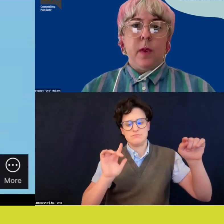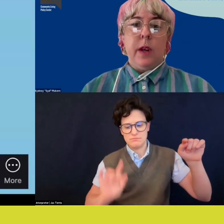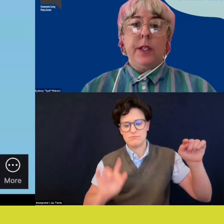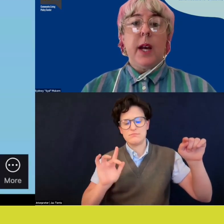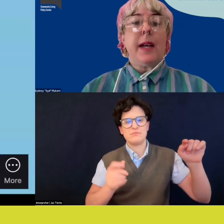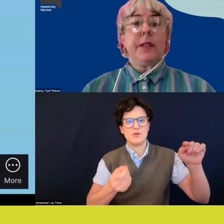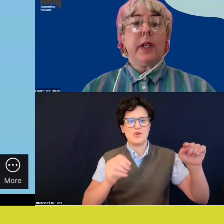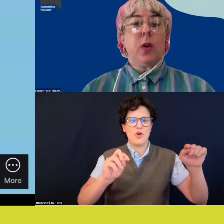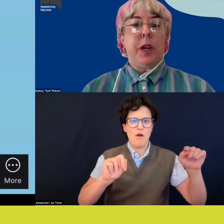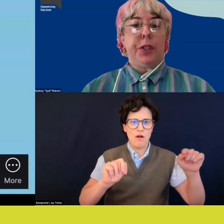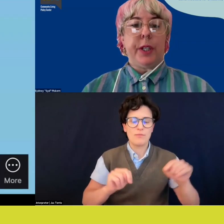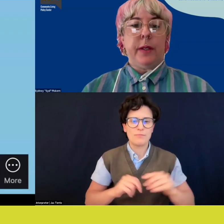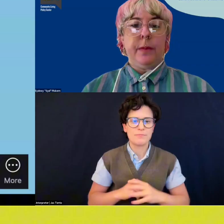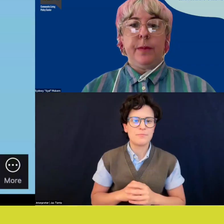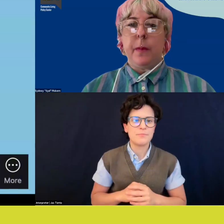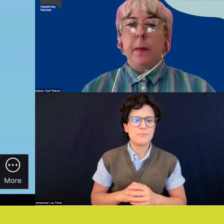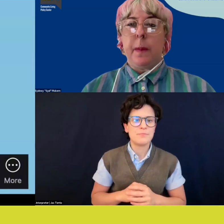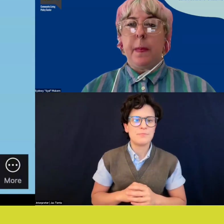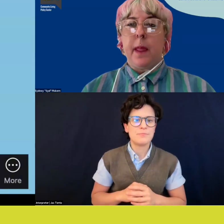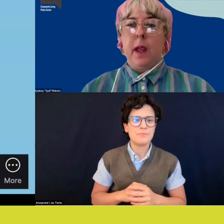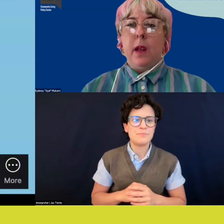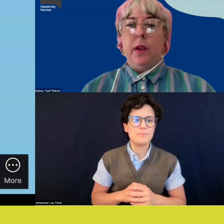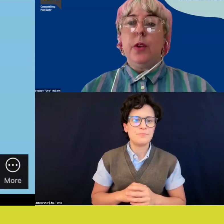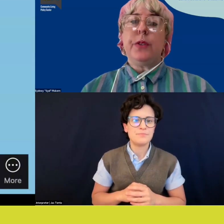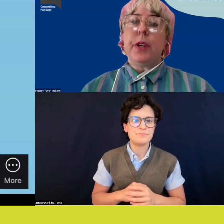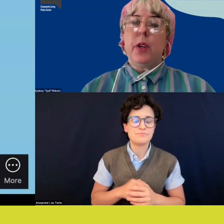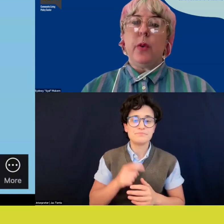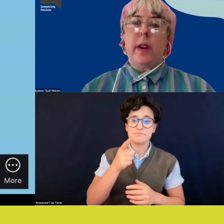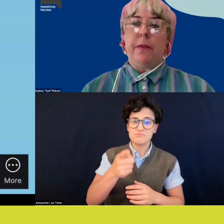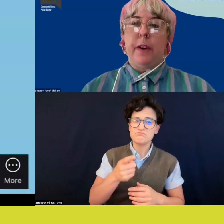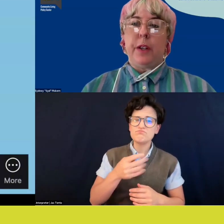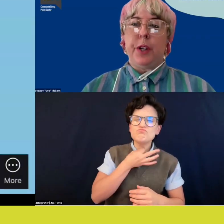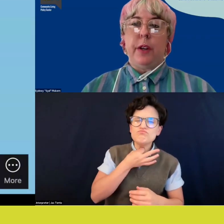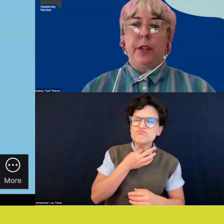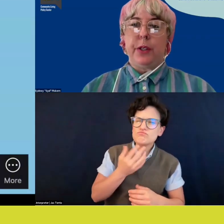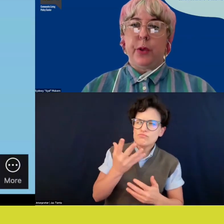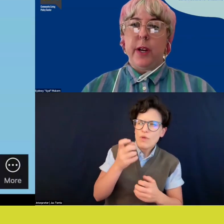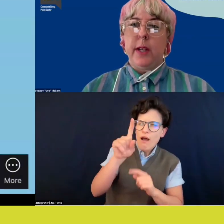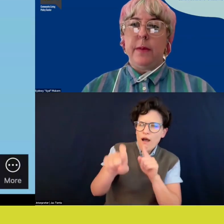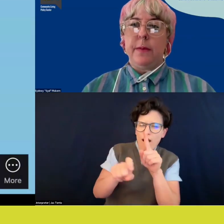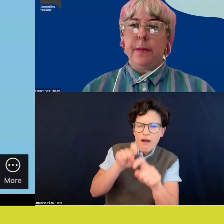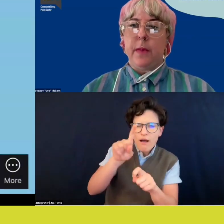To ask a question, use the Q&A function on your screen.